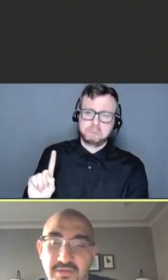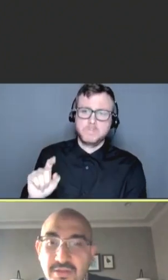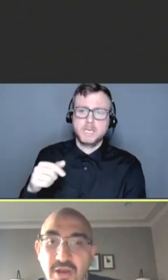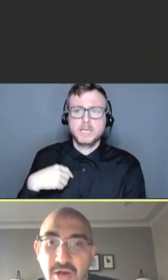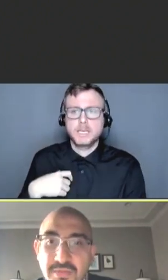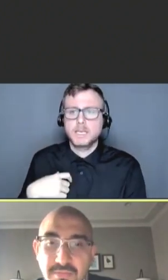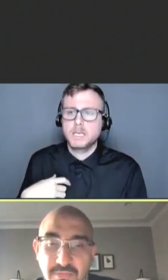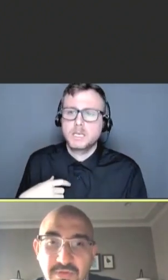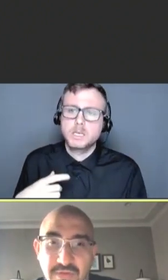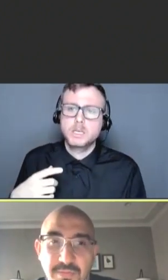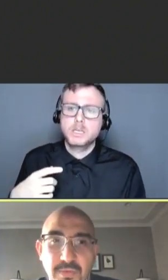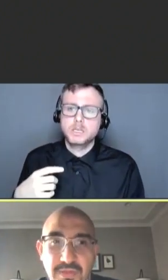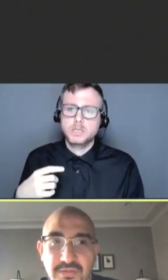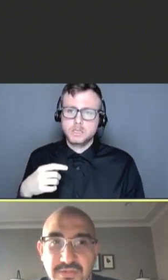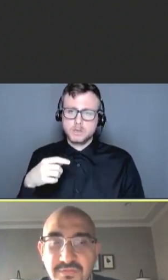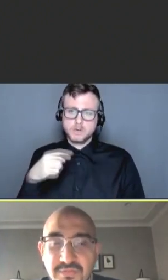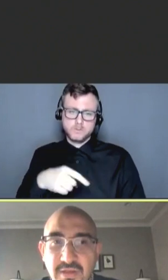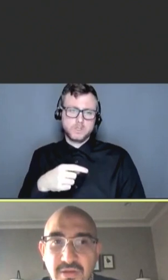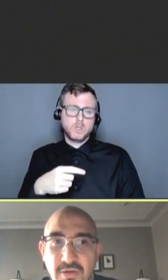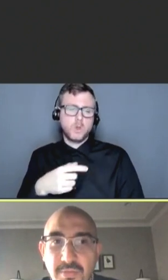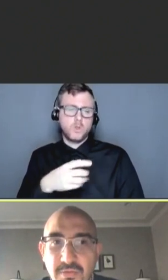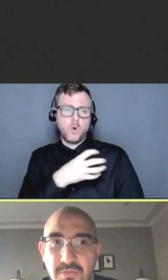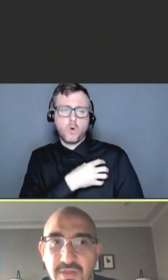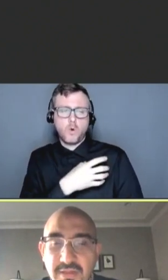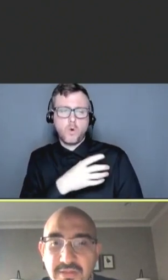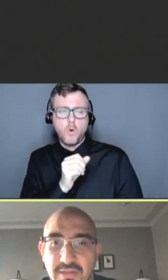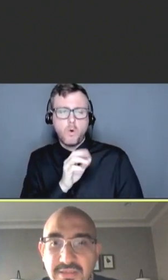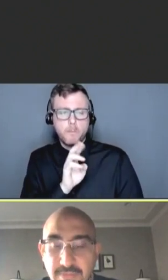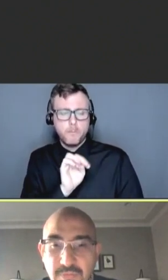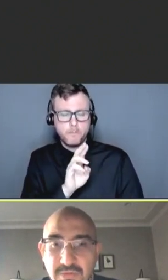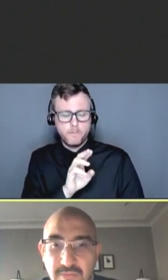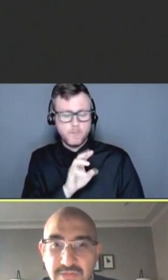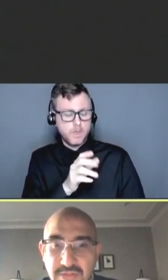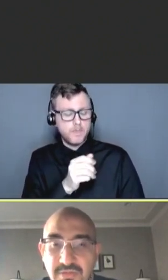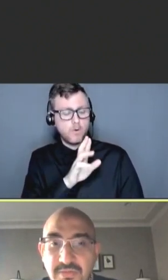in the arm that -- in the people that received the Omicron at the -- as a booster immunization.